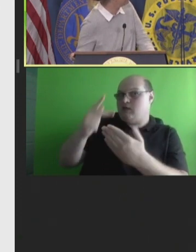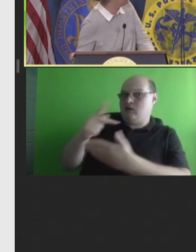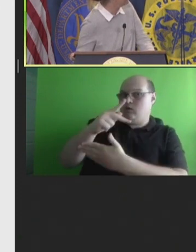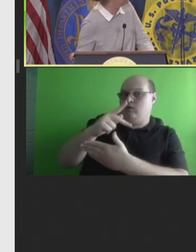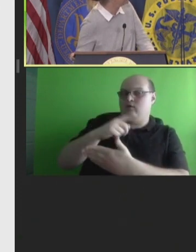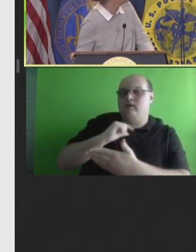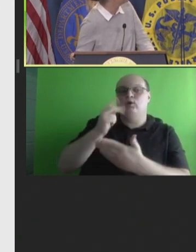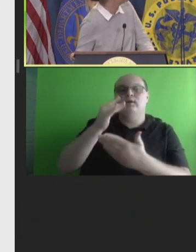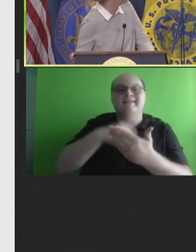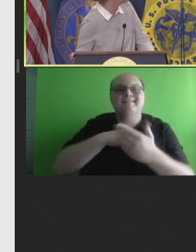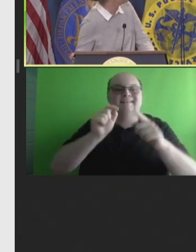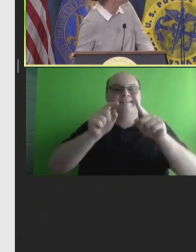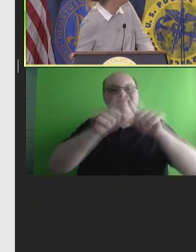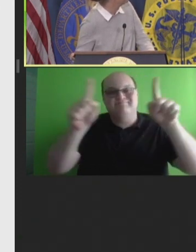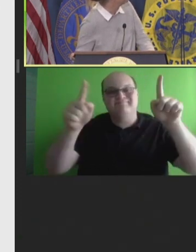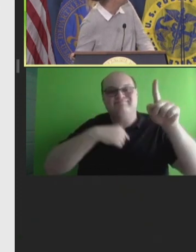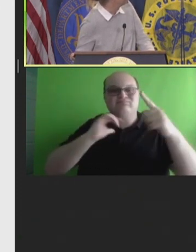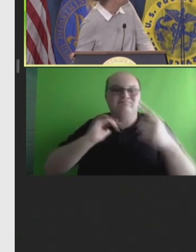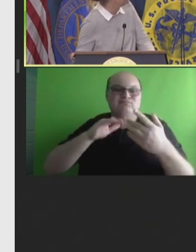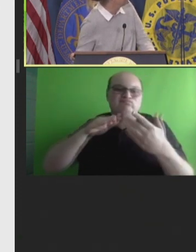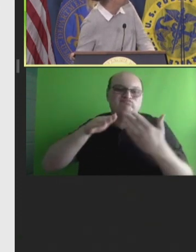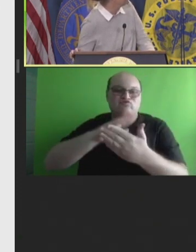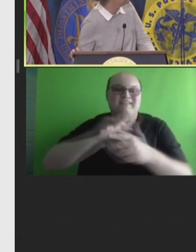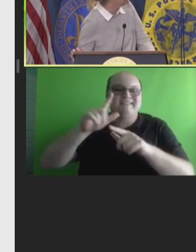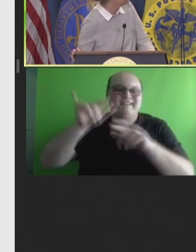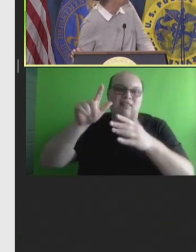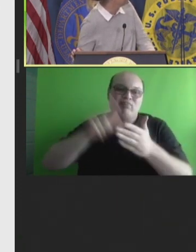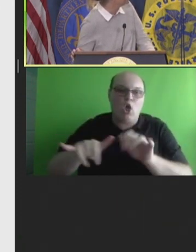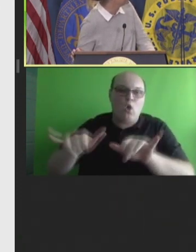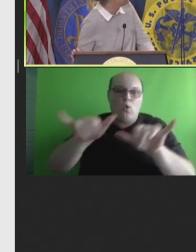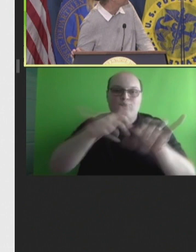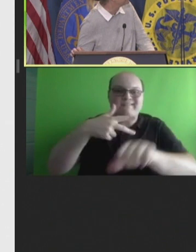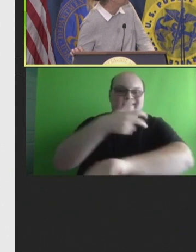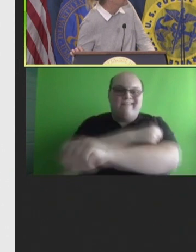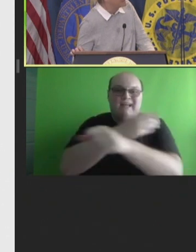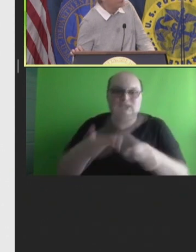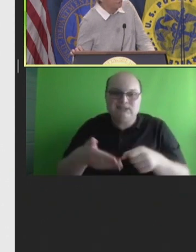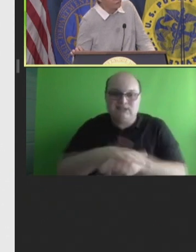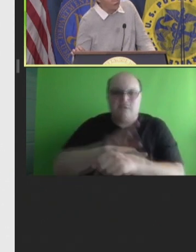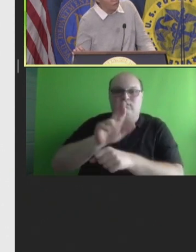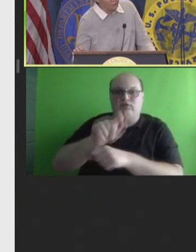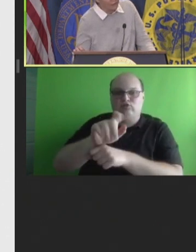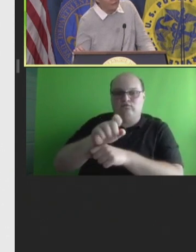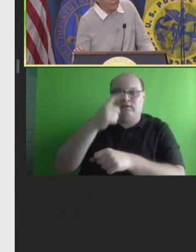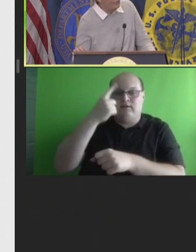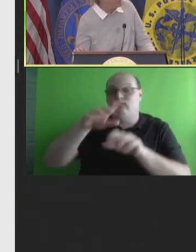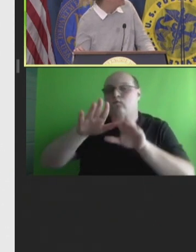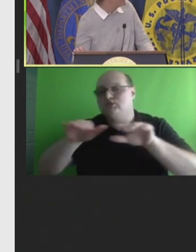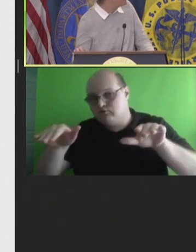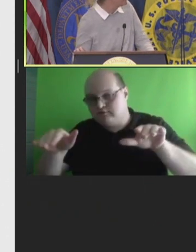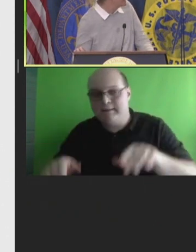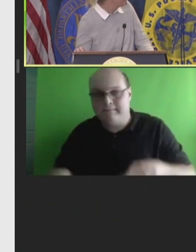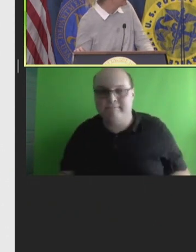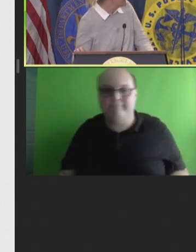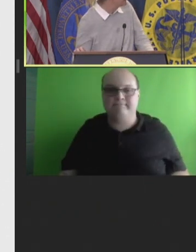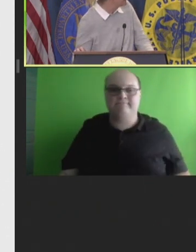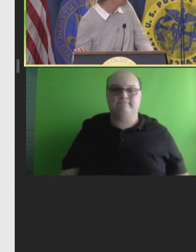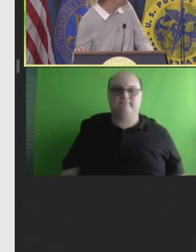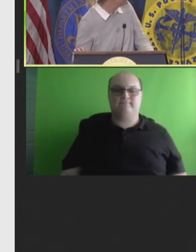priority was addressing low routine vaccination coverage rates. It's for children and adolescents.